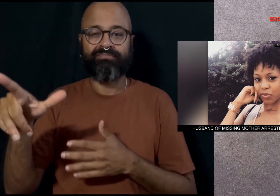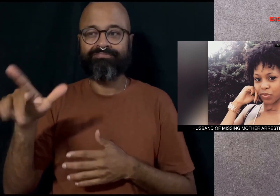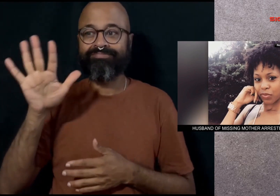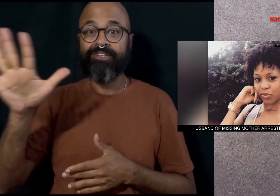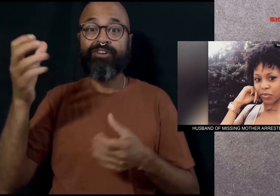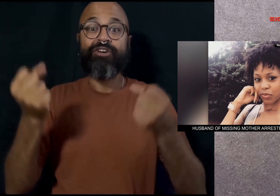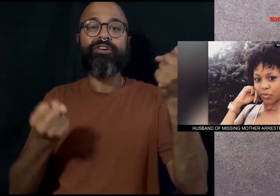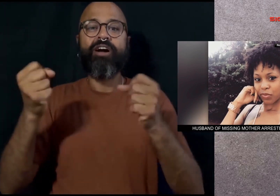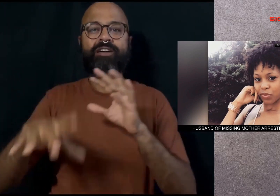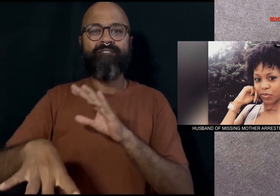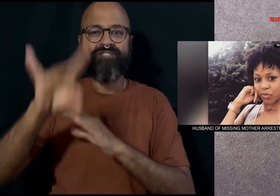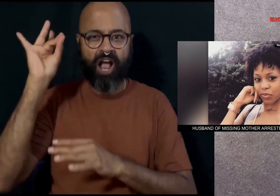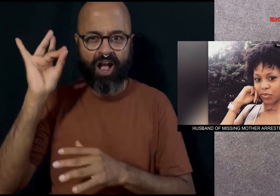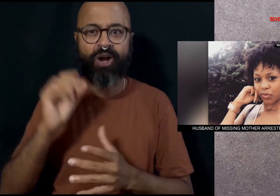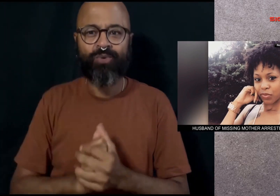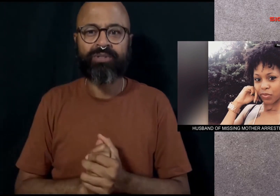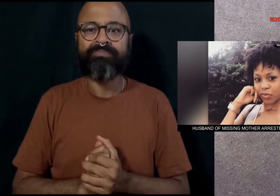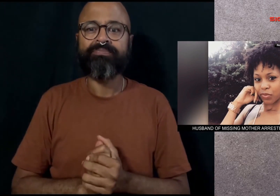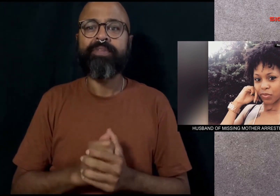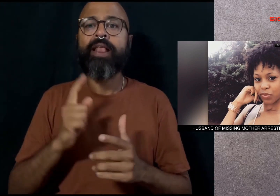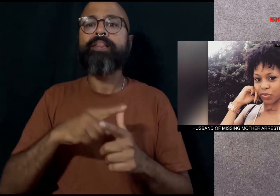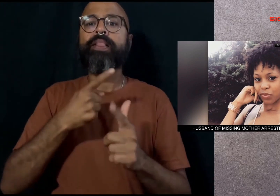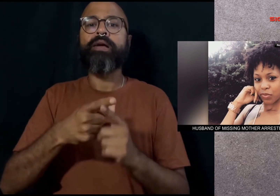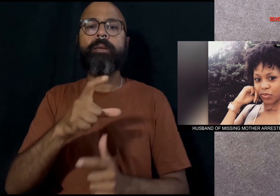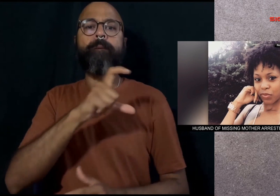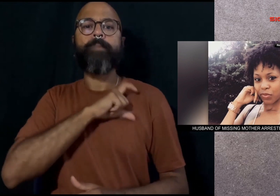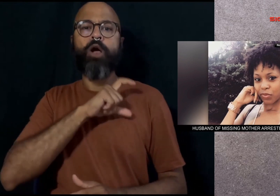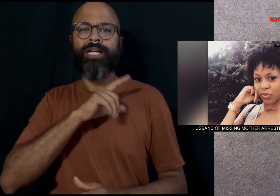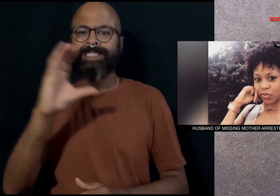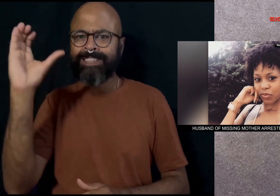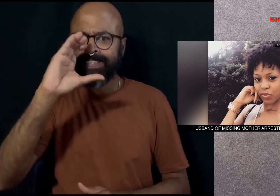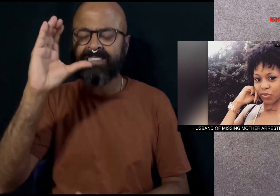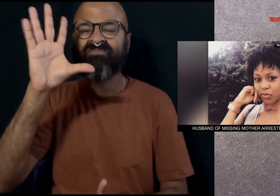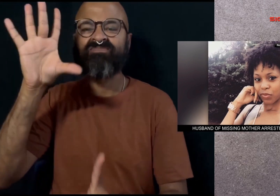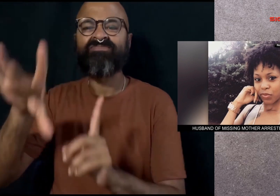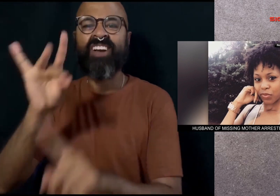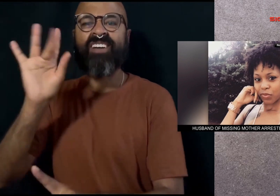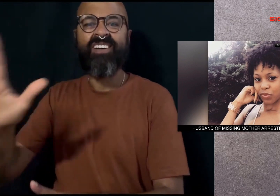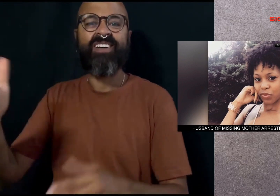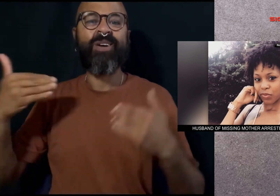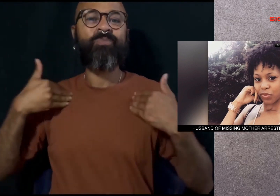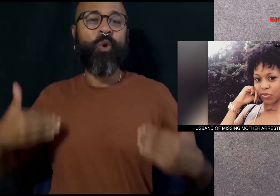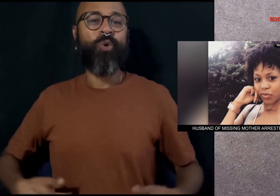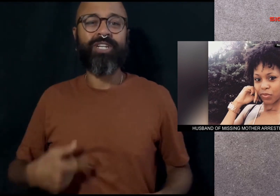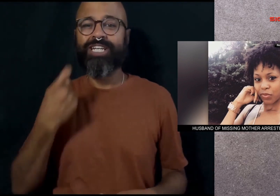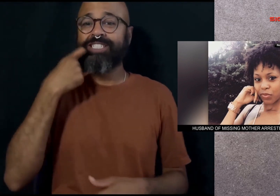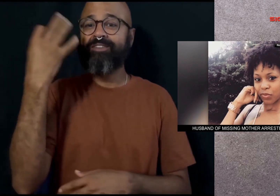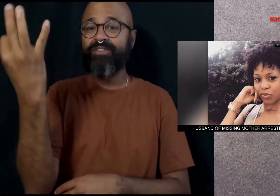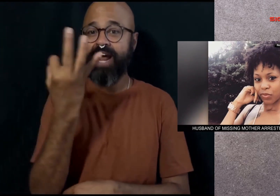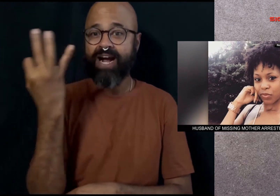her missing car was found a week later, and then police located her body last Friday.